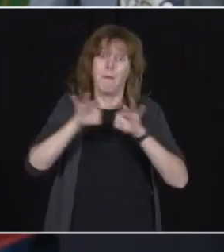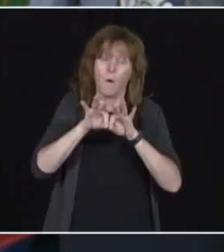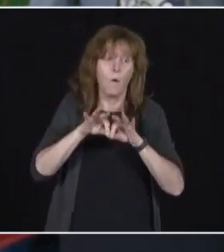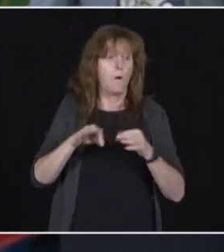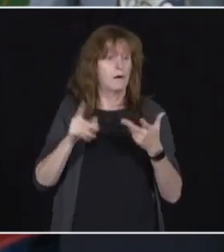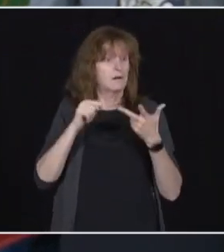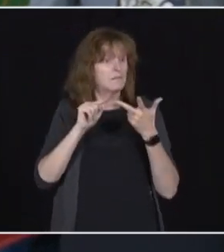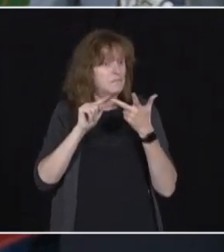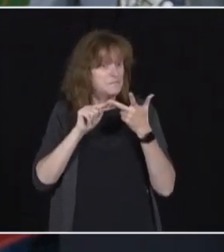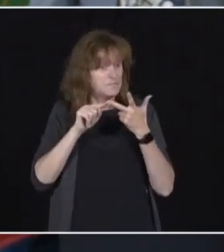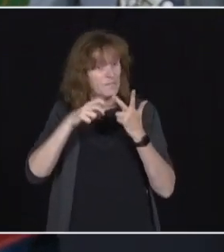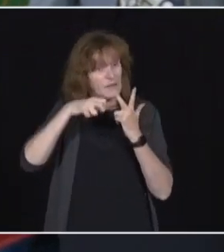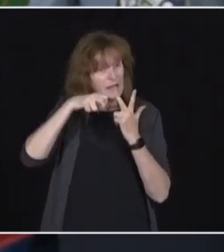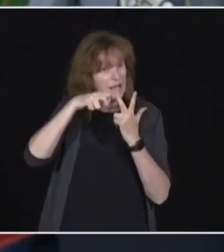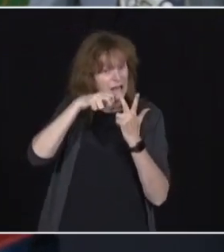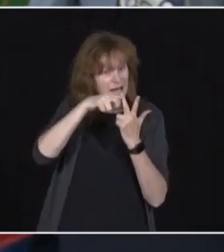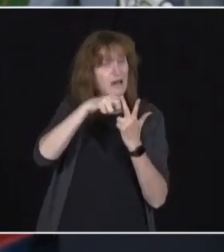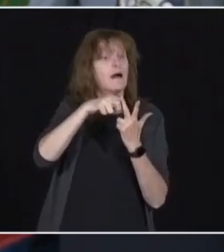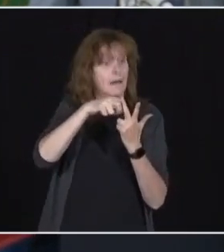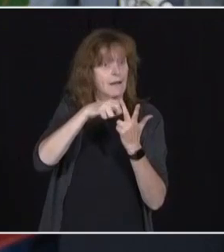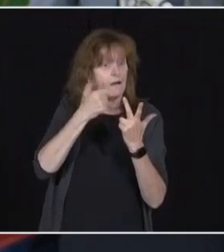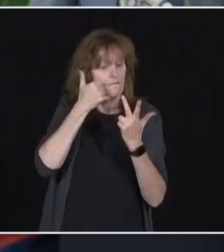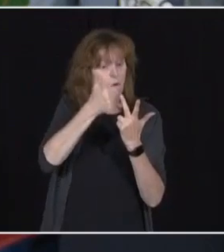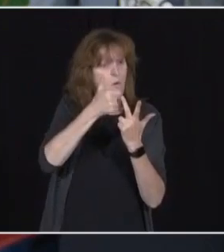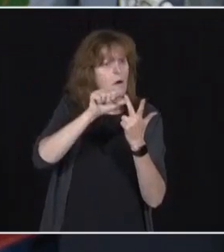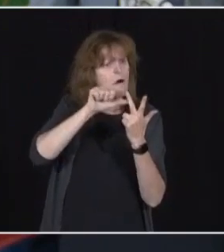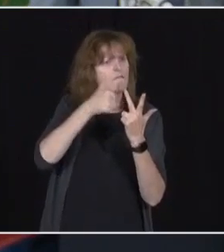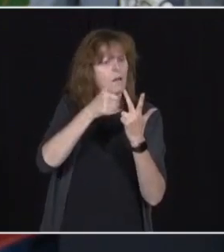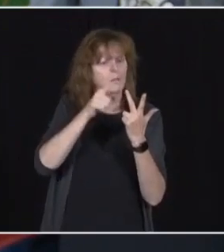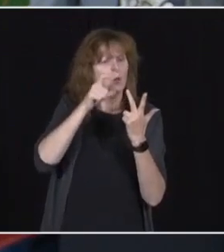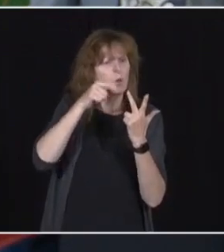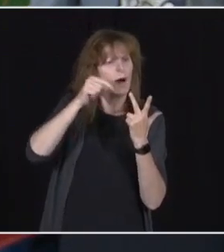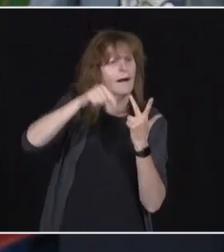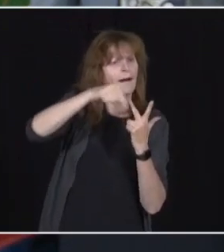In the third part is contact tracing. And you know,